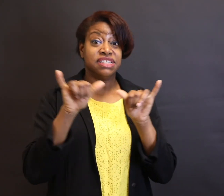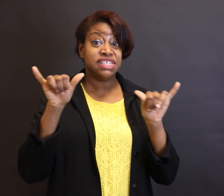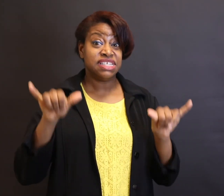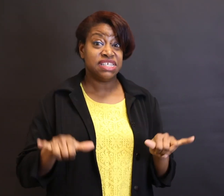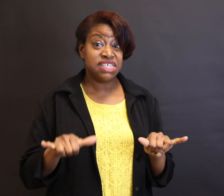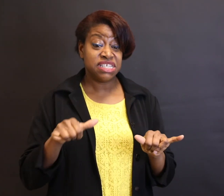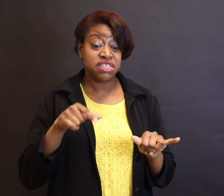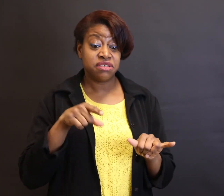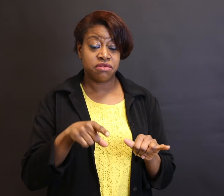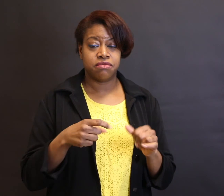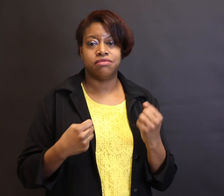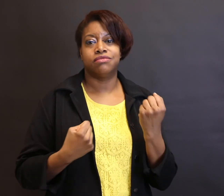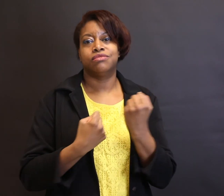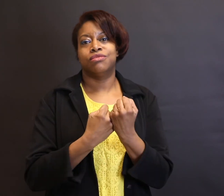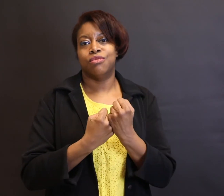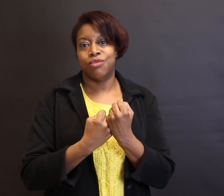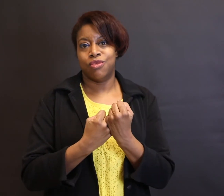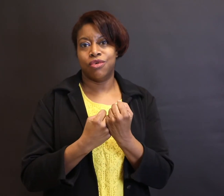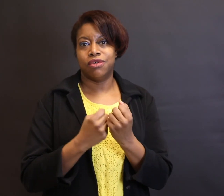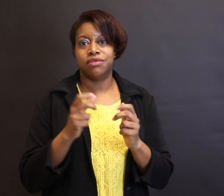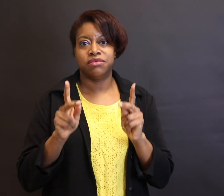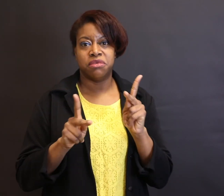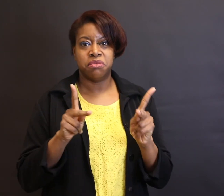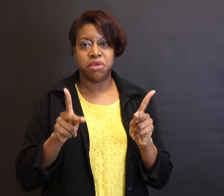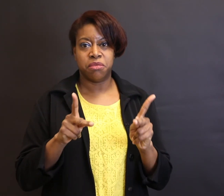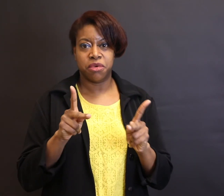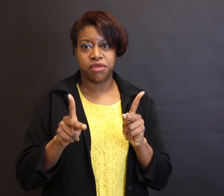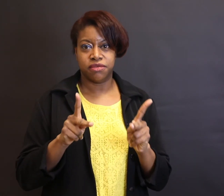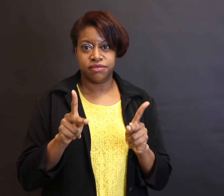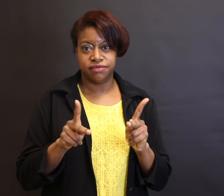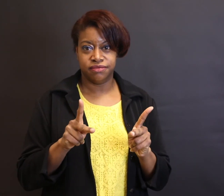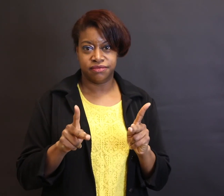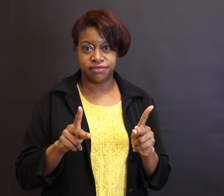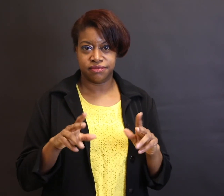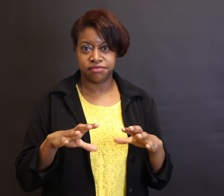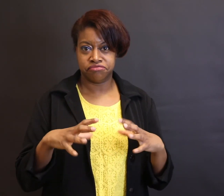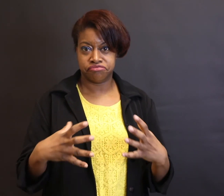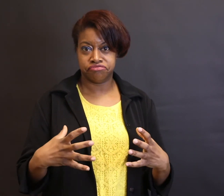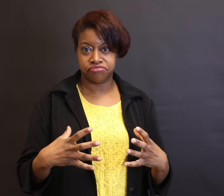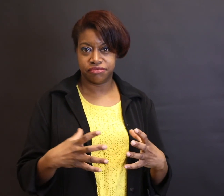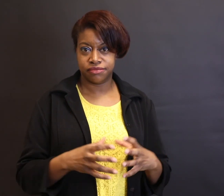support systems in place.